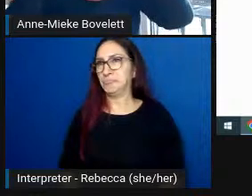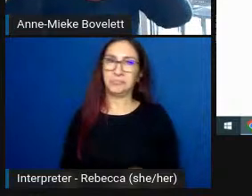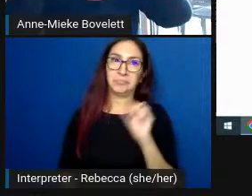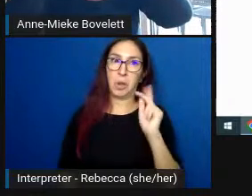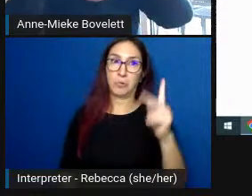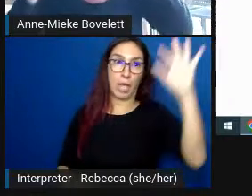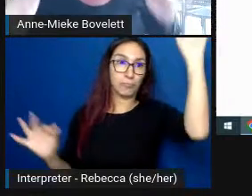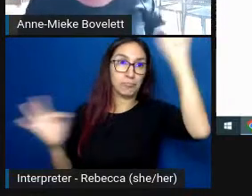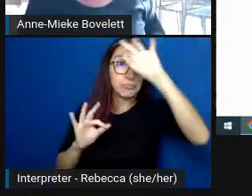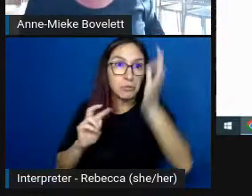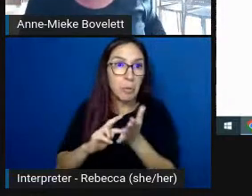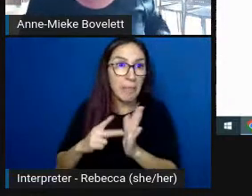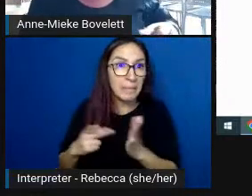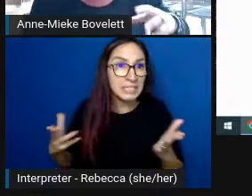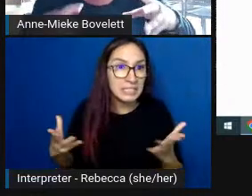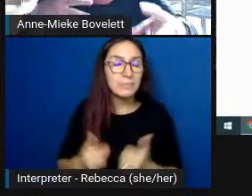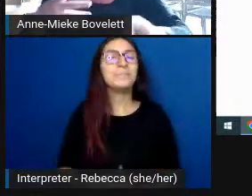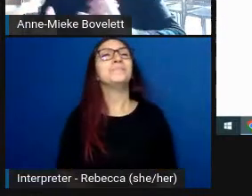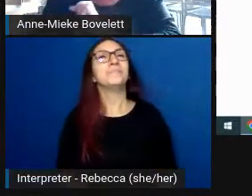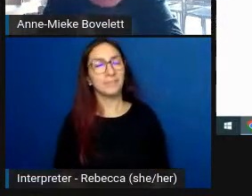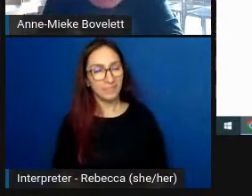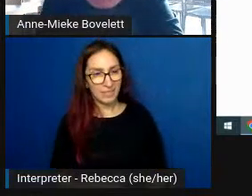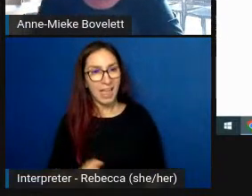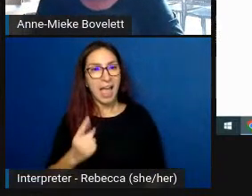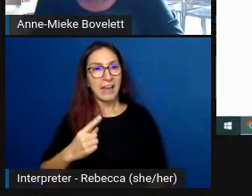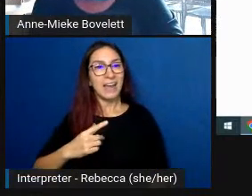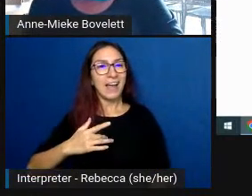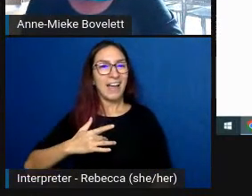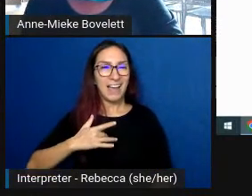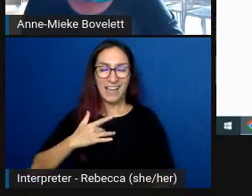you have to make sure -- make it visually attractive and to you